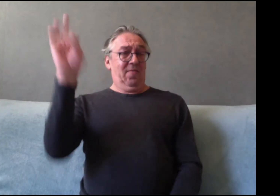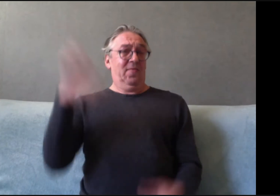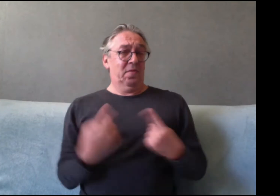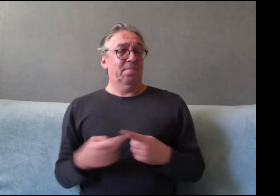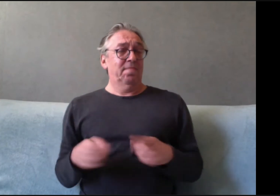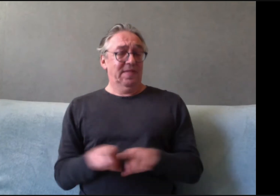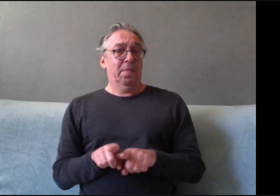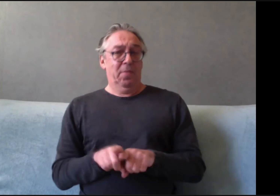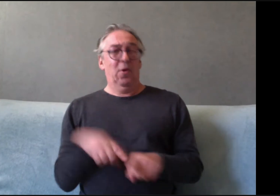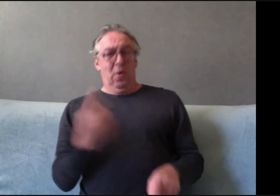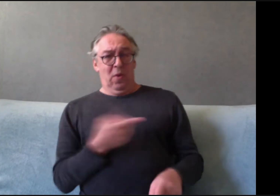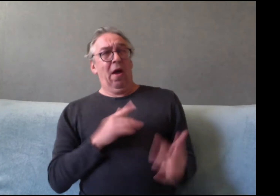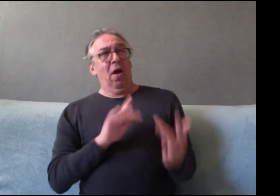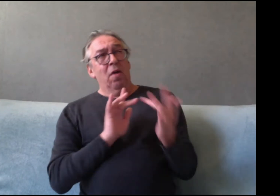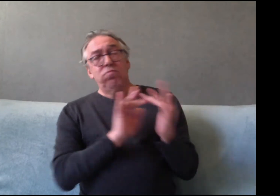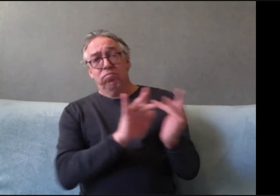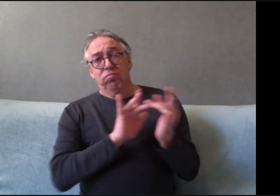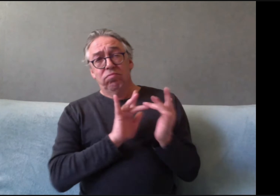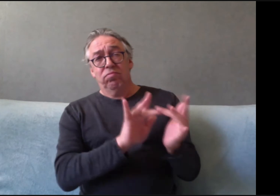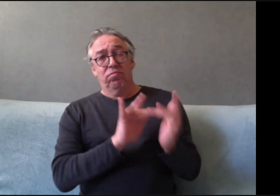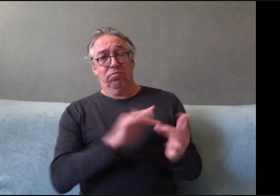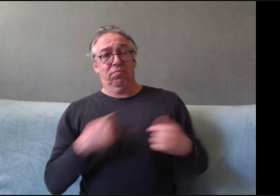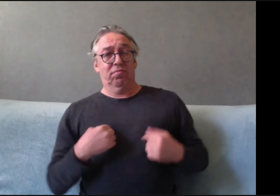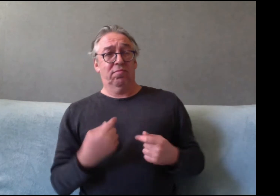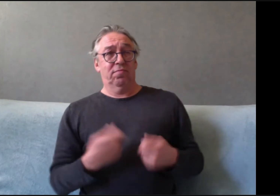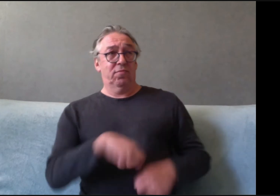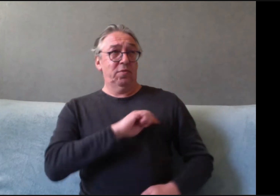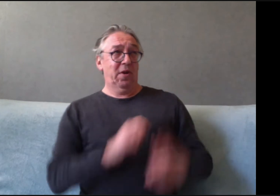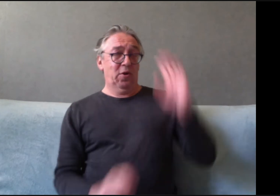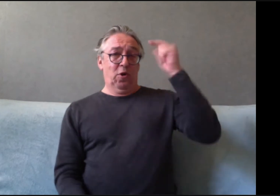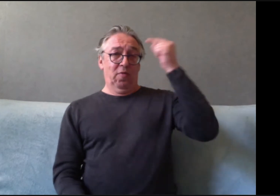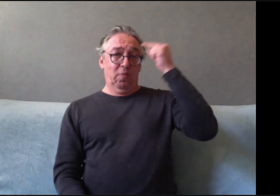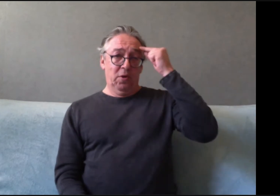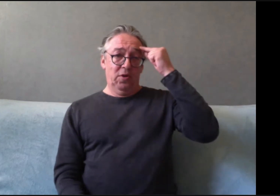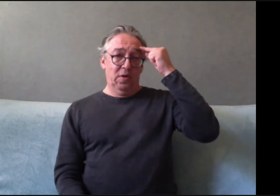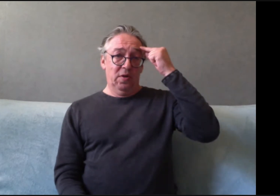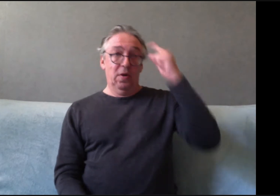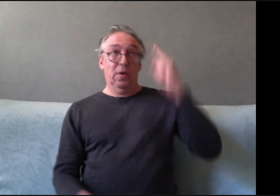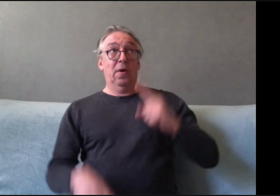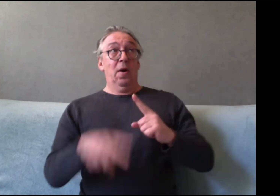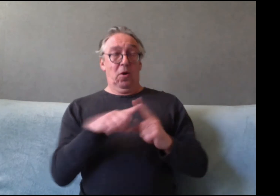with our government and also with international institutions